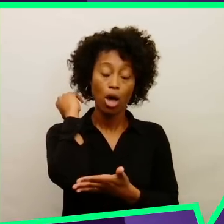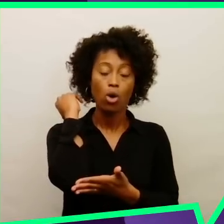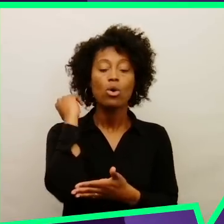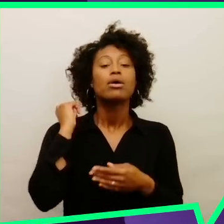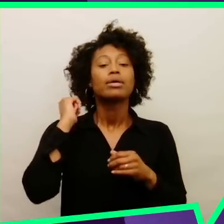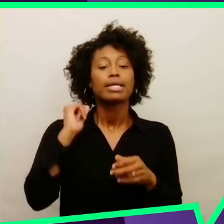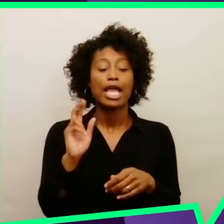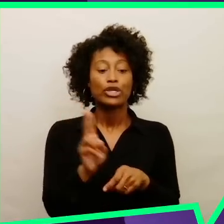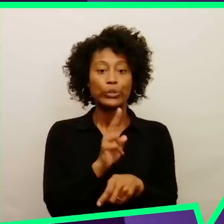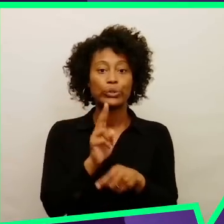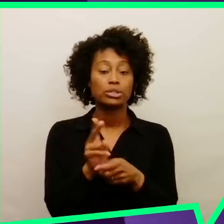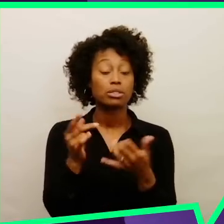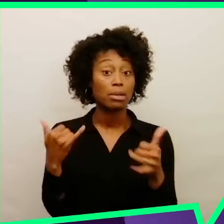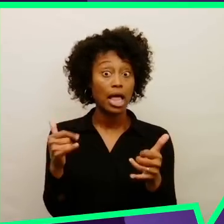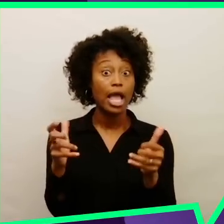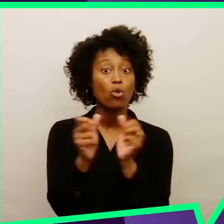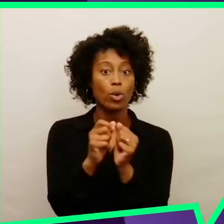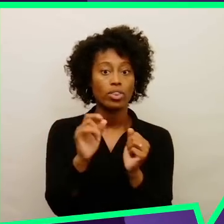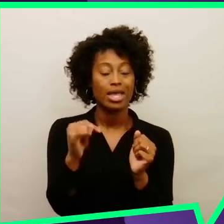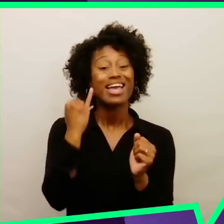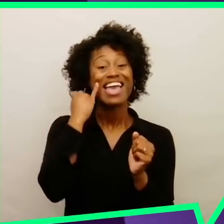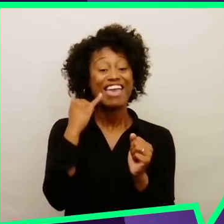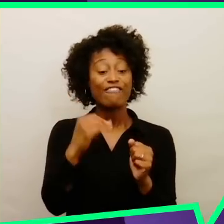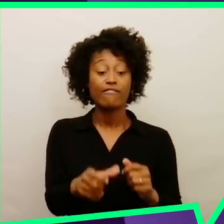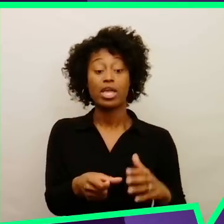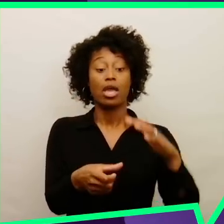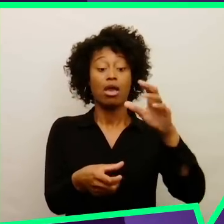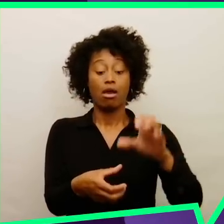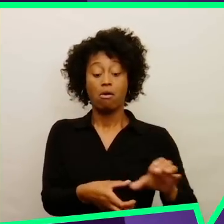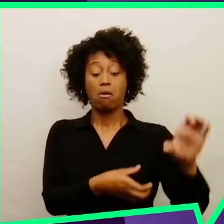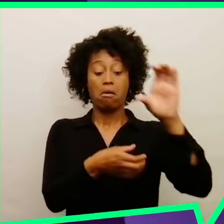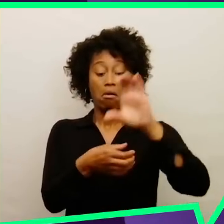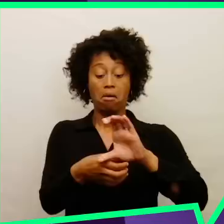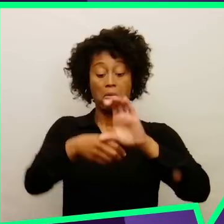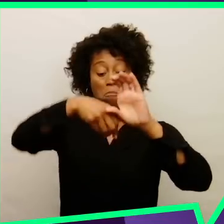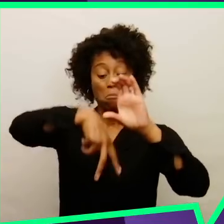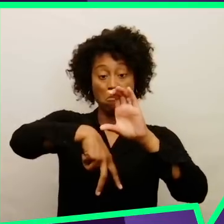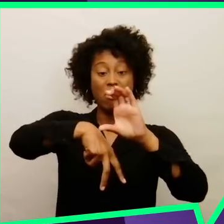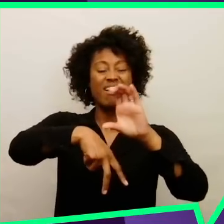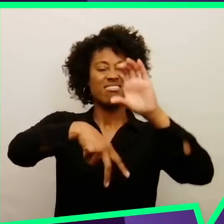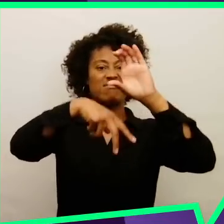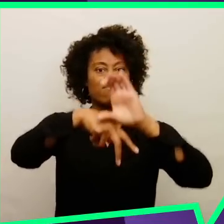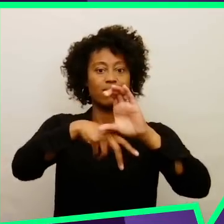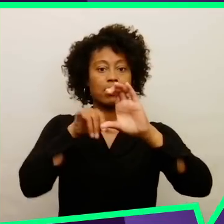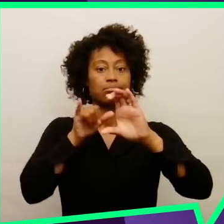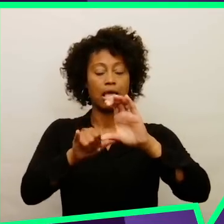and mount it. So we see folks using it with their face, or their feet, or their elbow, whatever body parts